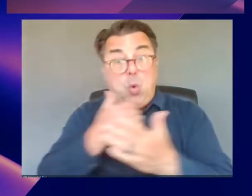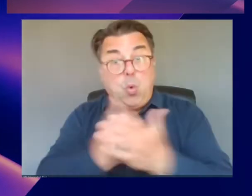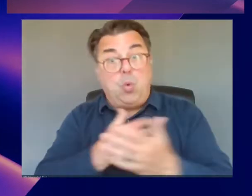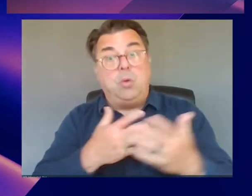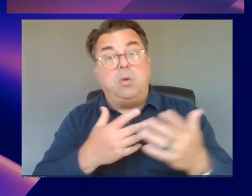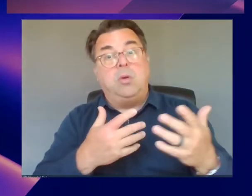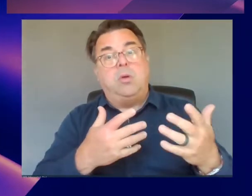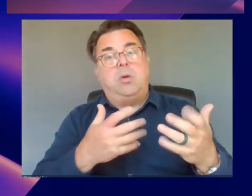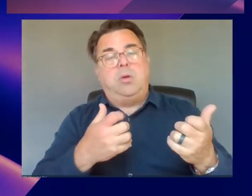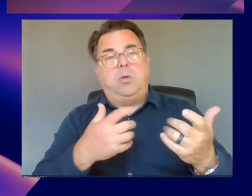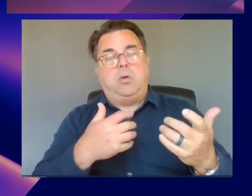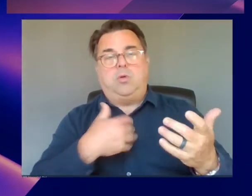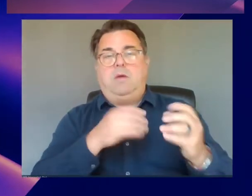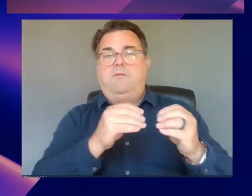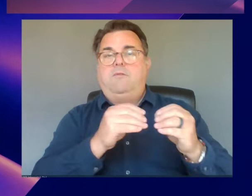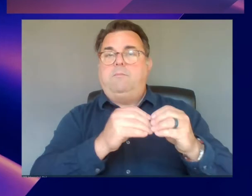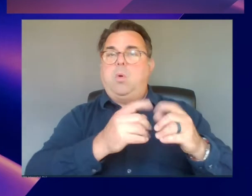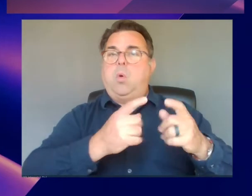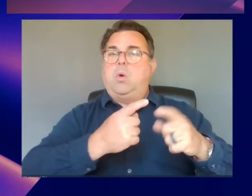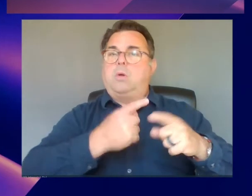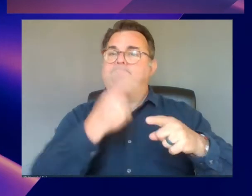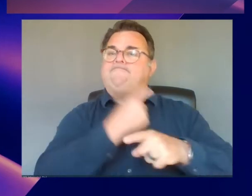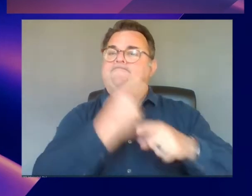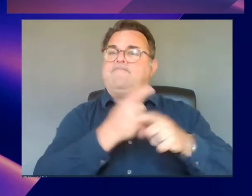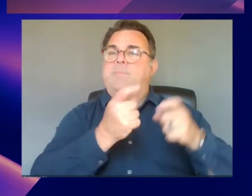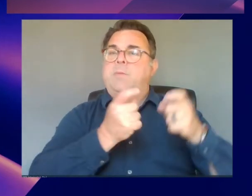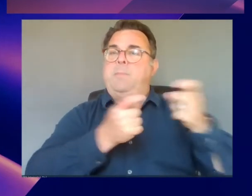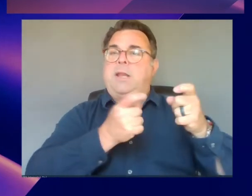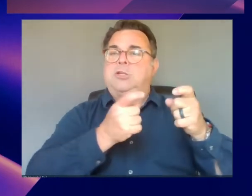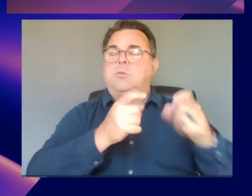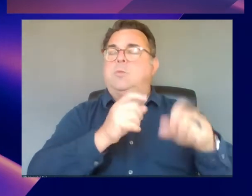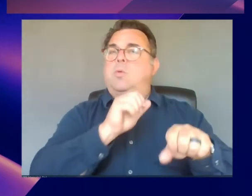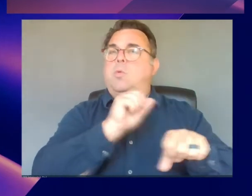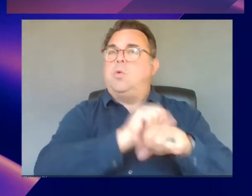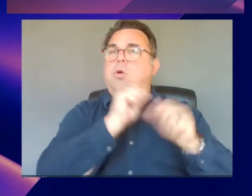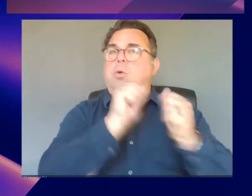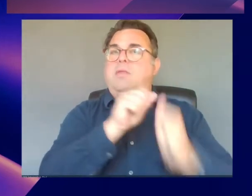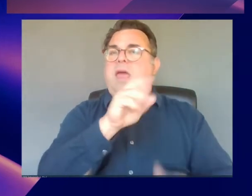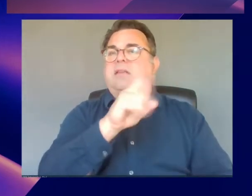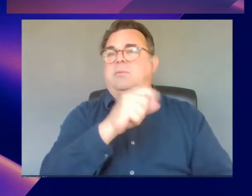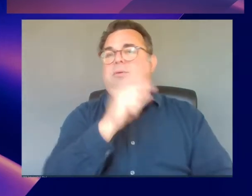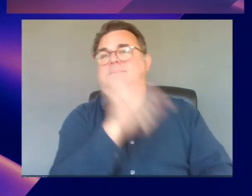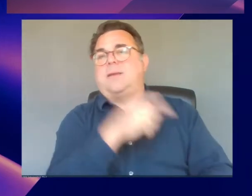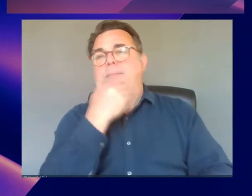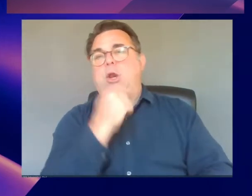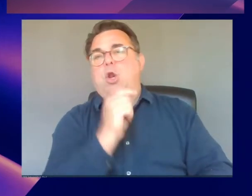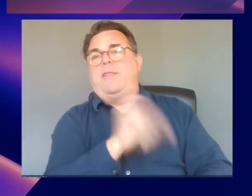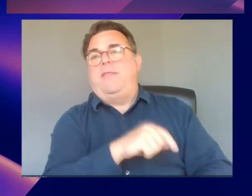a more native integration with AWS services, we recommend customers using Kinesis Data Stream.